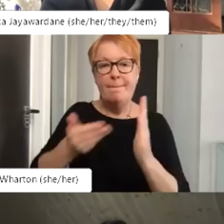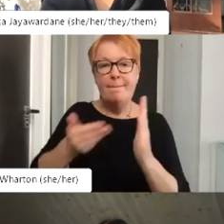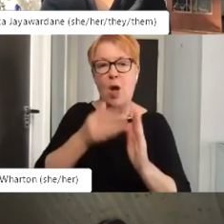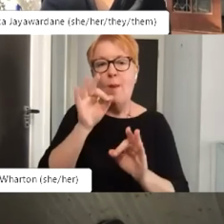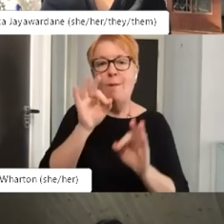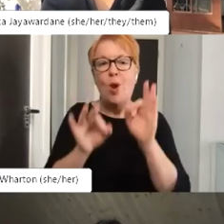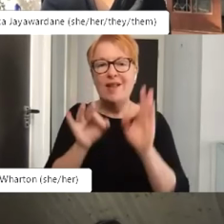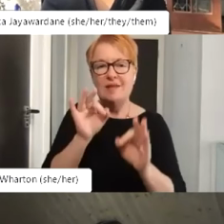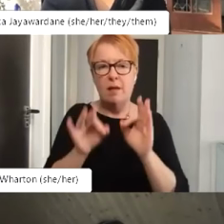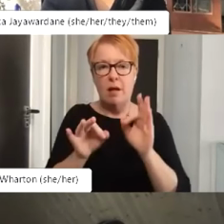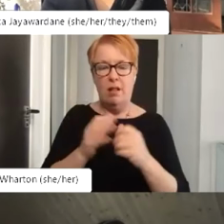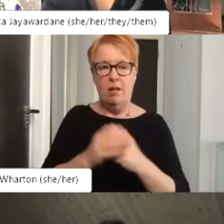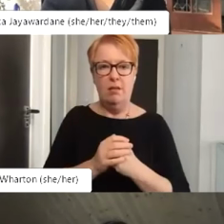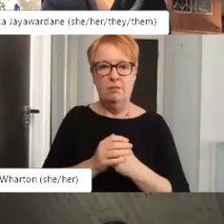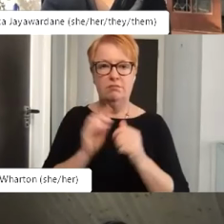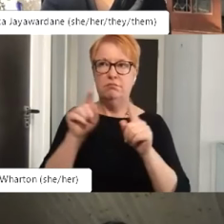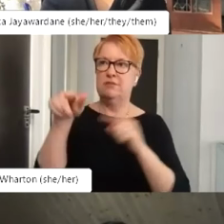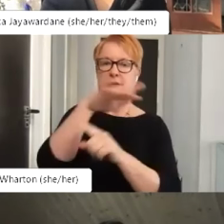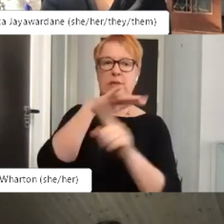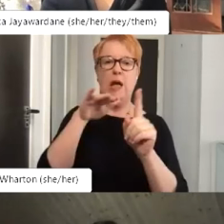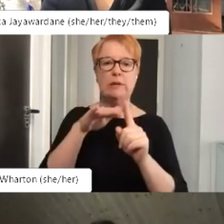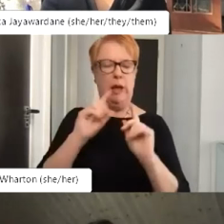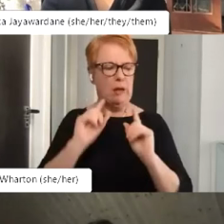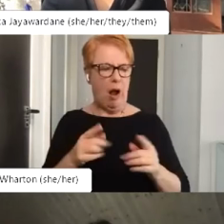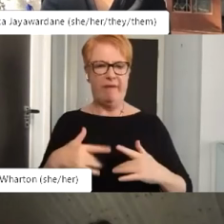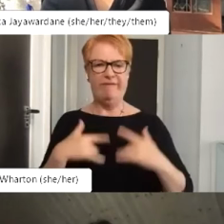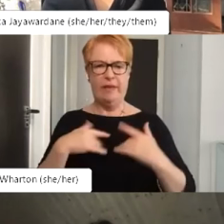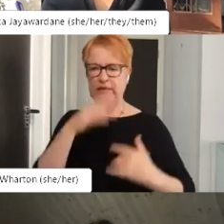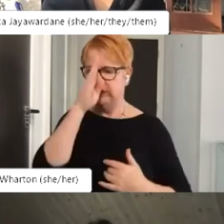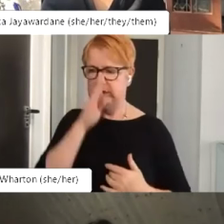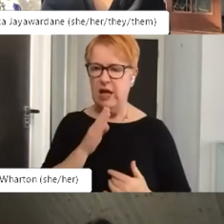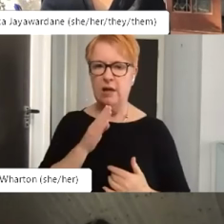melancholia or that how what where is the space of our imaginations,